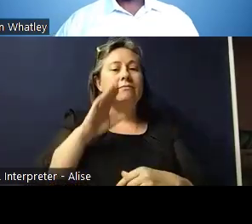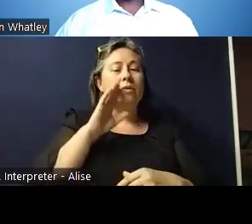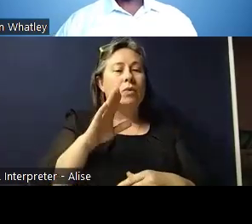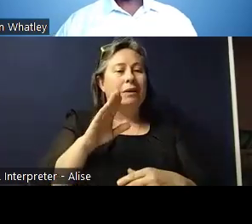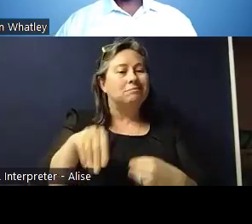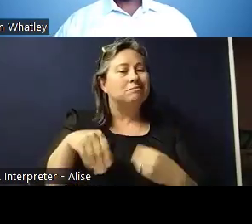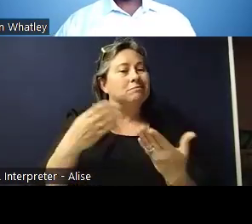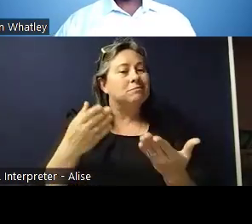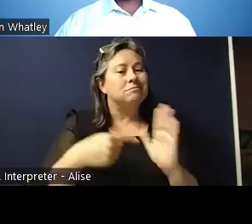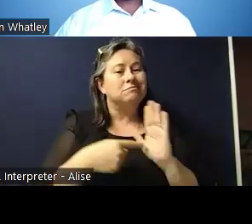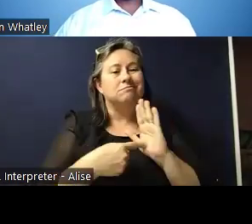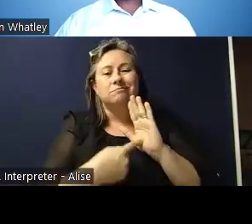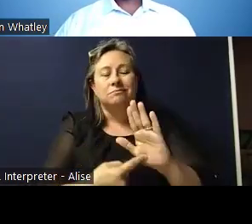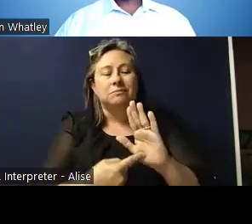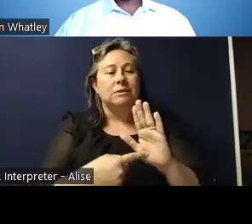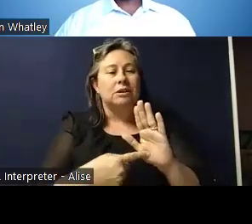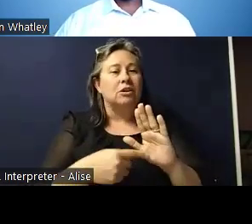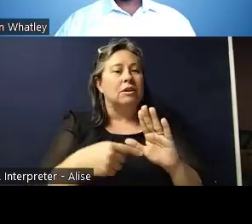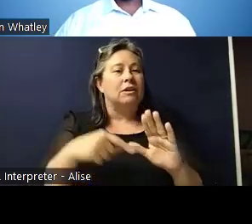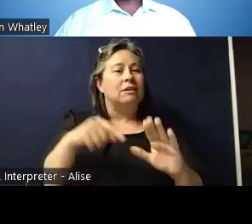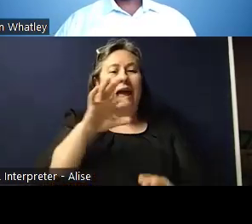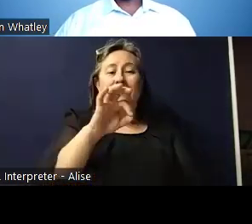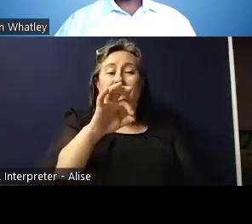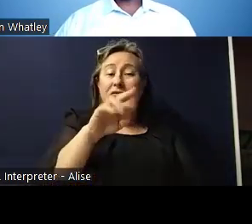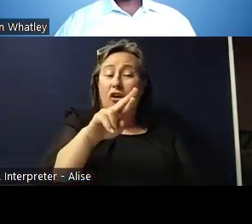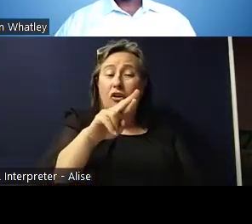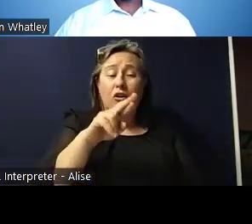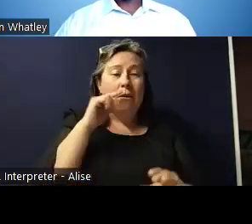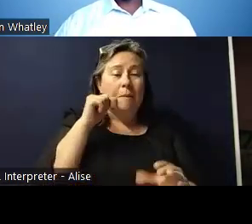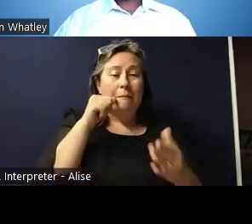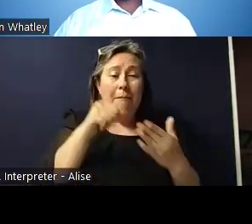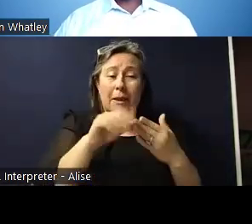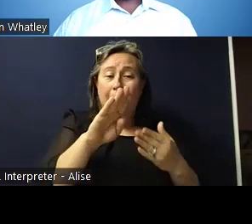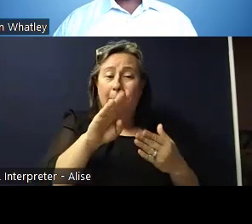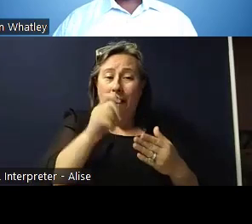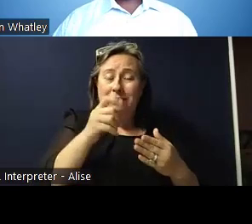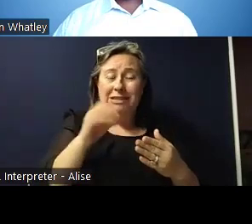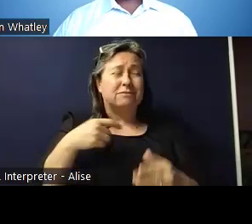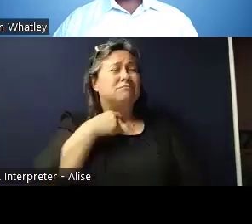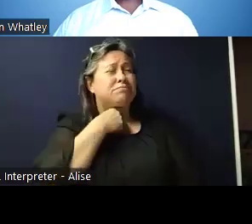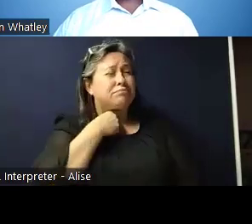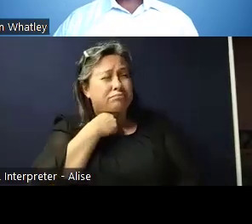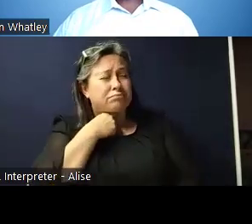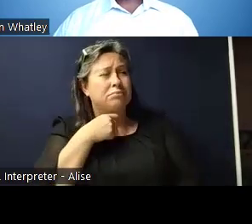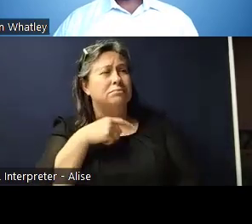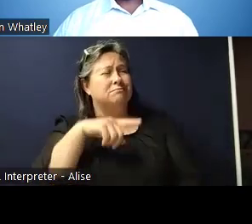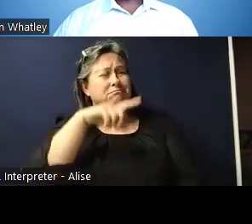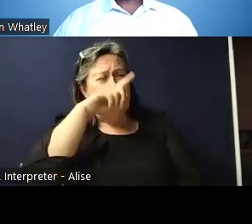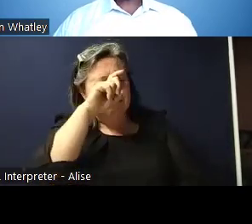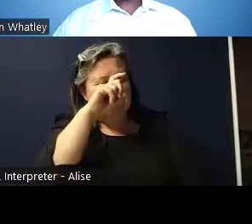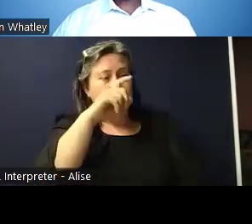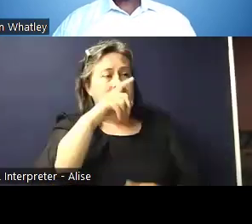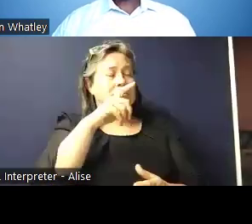that you can send any FFR-related inquiries to if you have any questions related to this presentation,